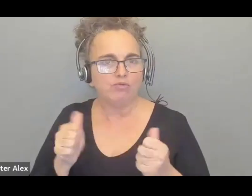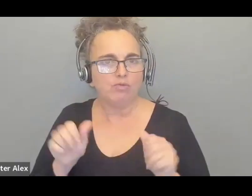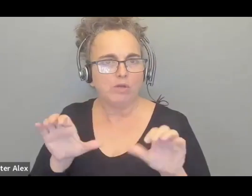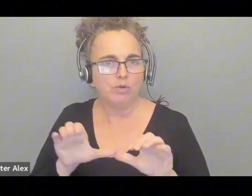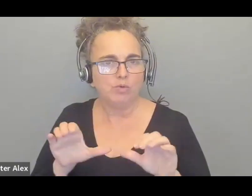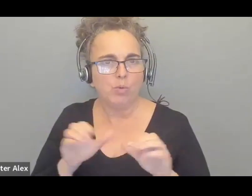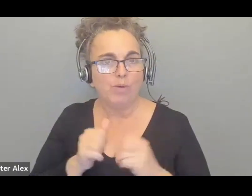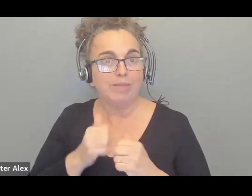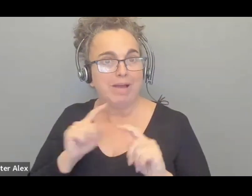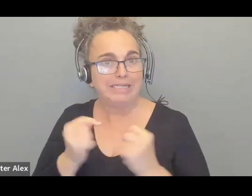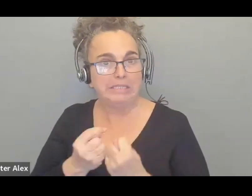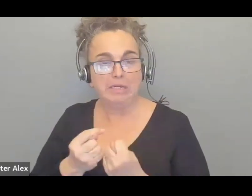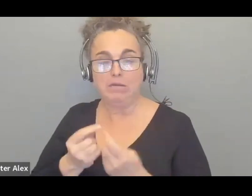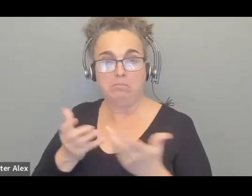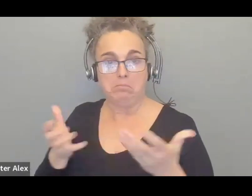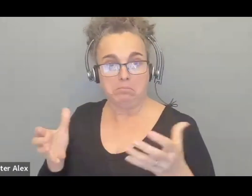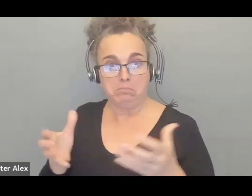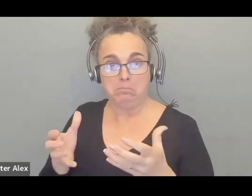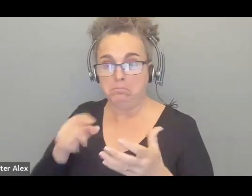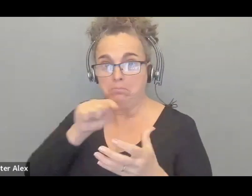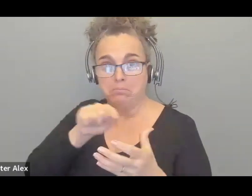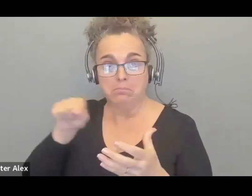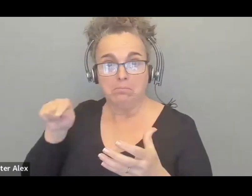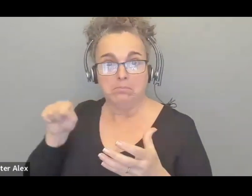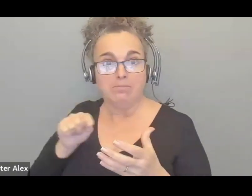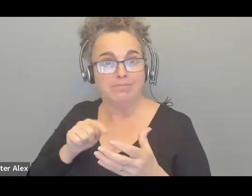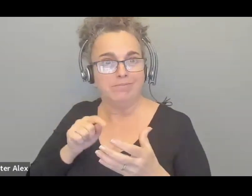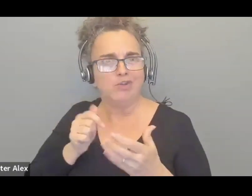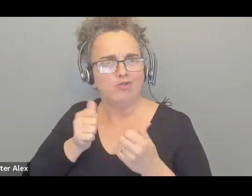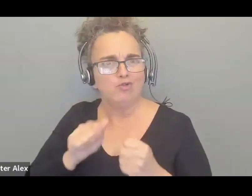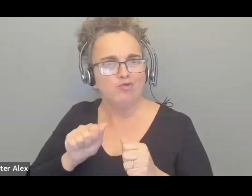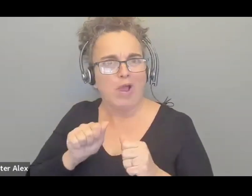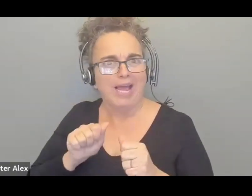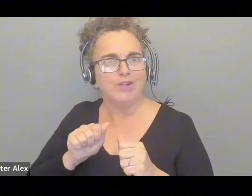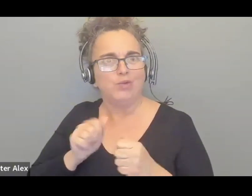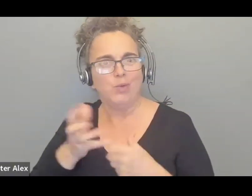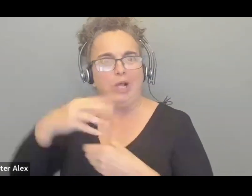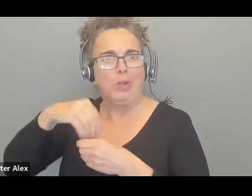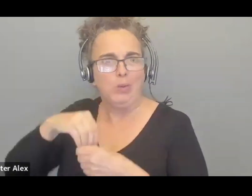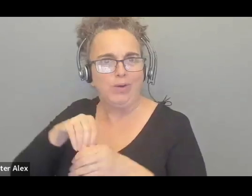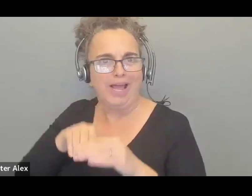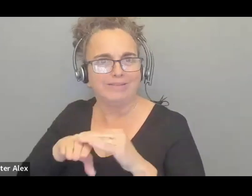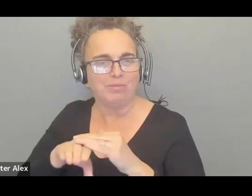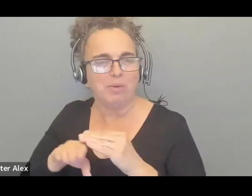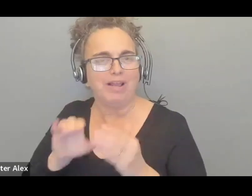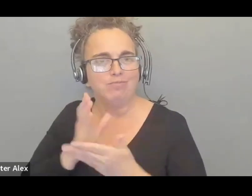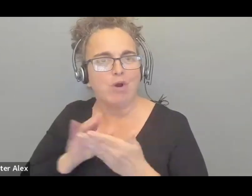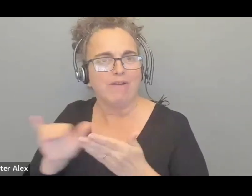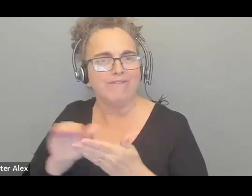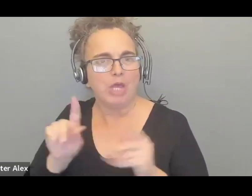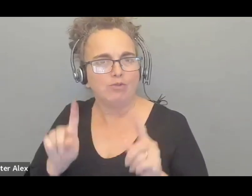like, well how do we get them to bake an accessibility as part of in sprint testing? Because earlier the mindset used to be, oh, I'll wait